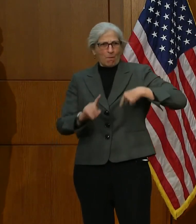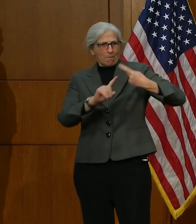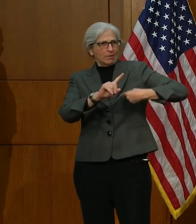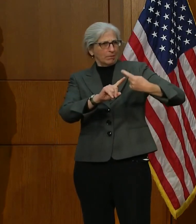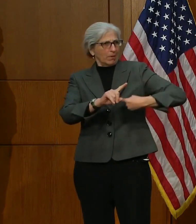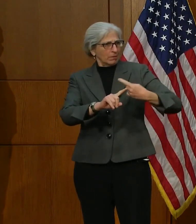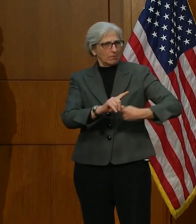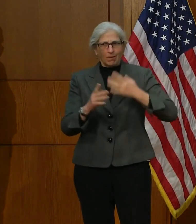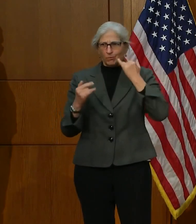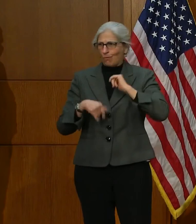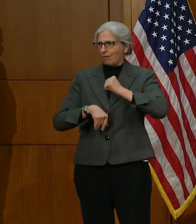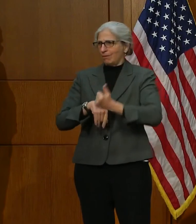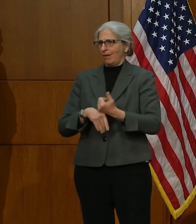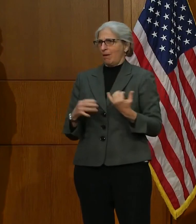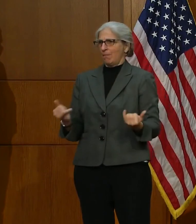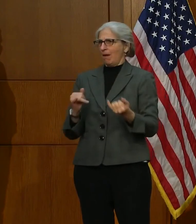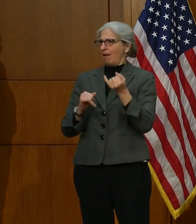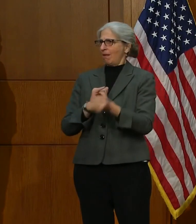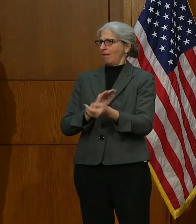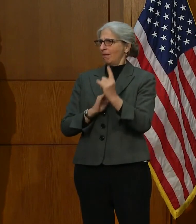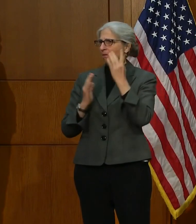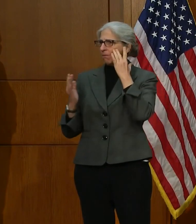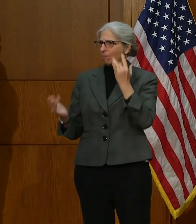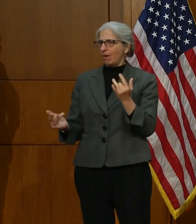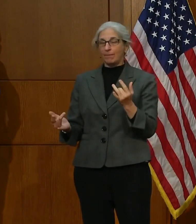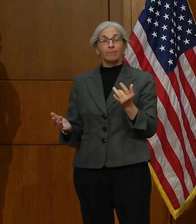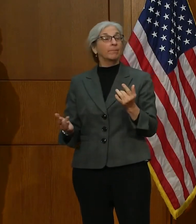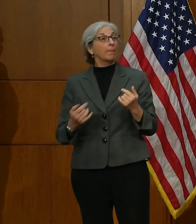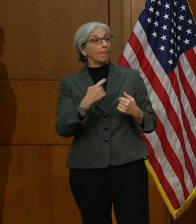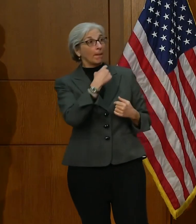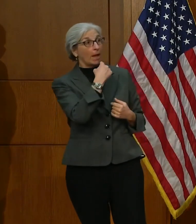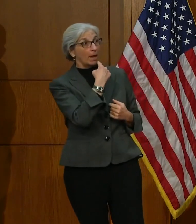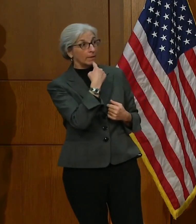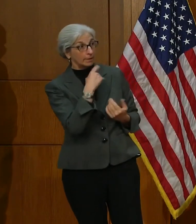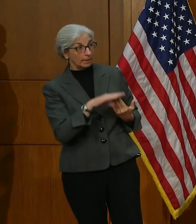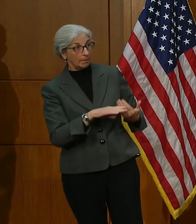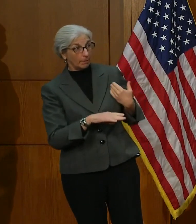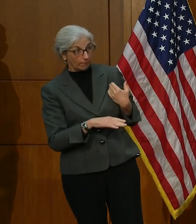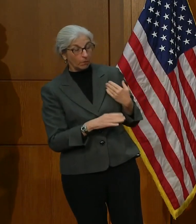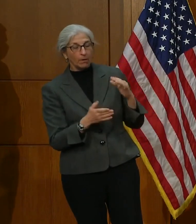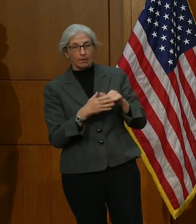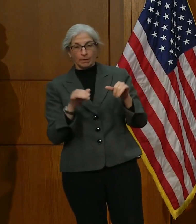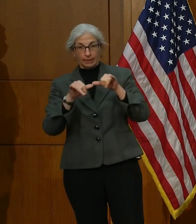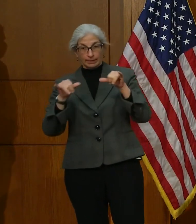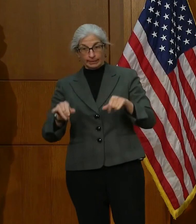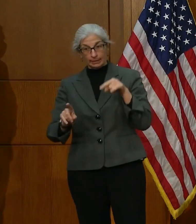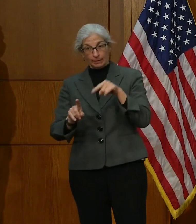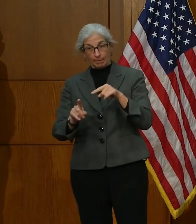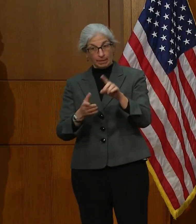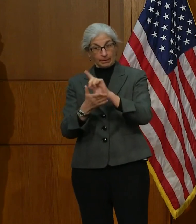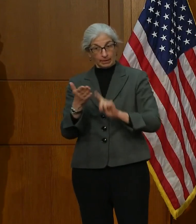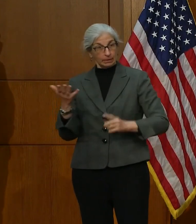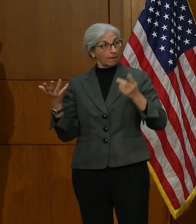KNEW THAT THIS WAS COMING FOR MONTHS. WELL, AS I SAID